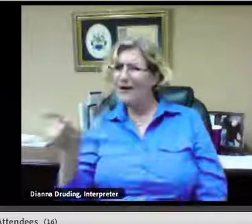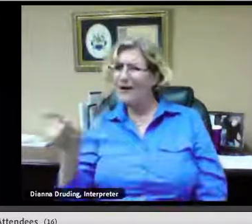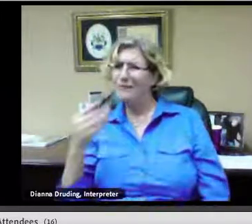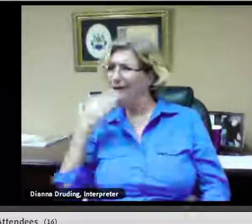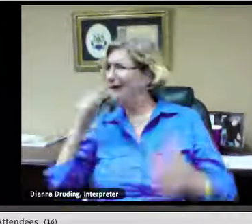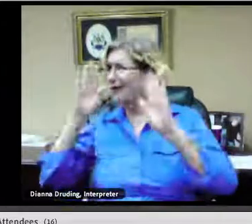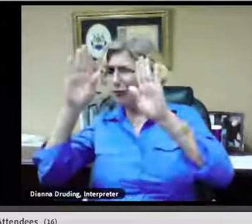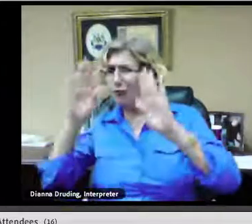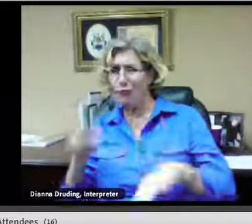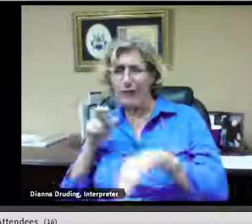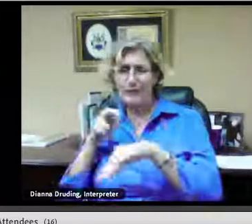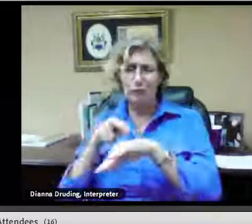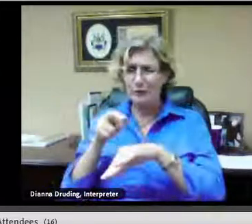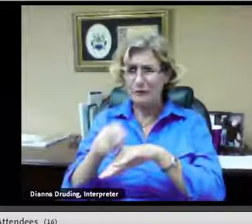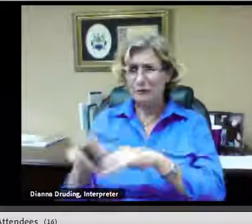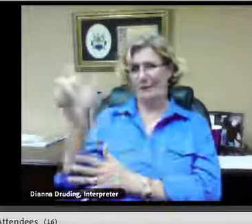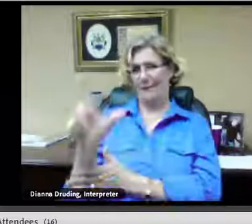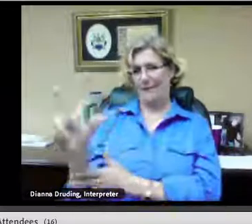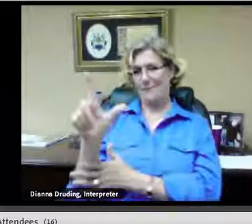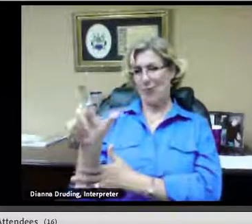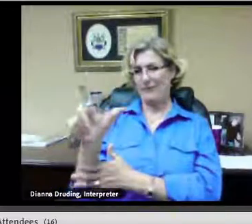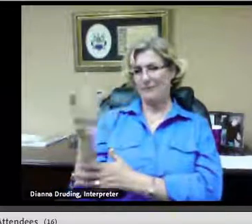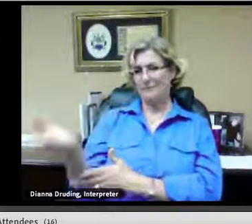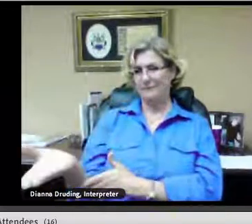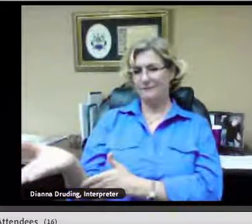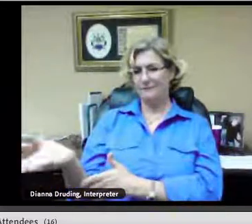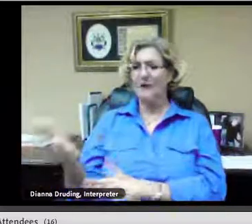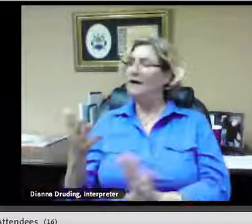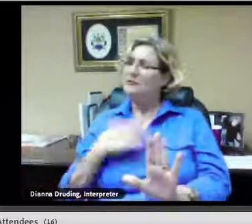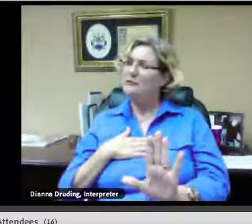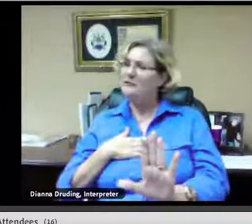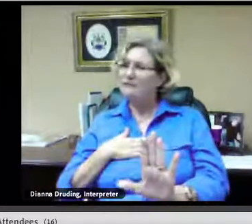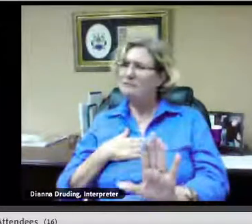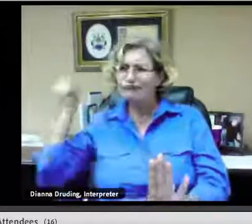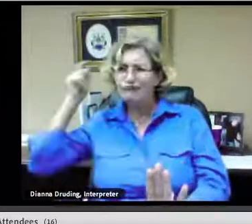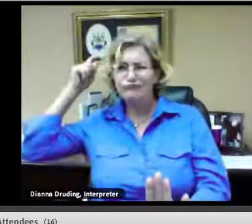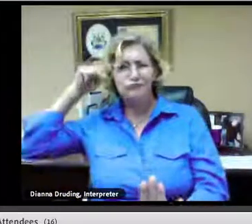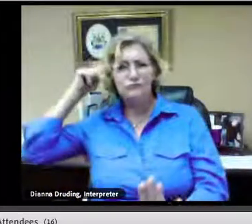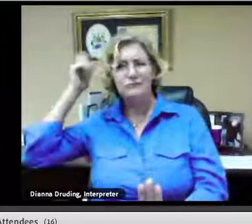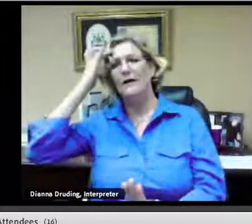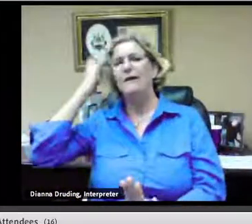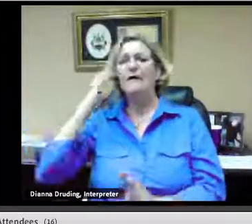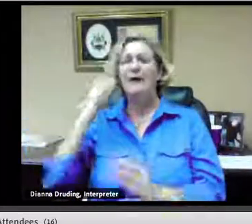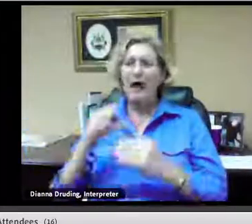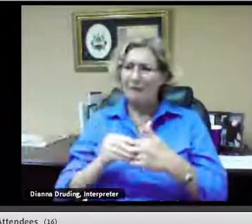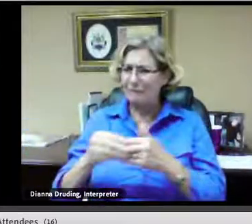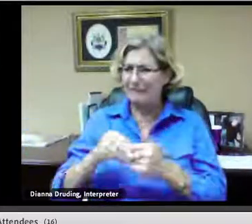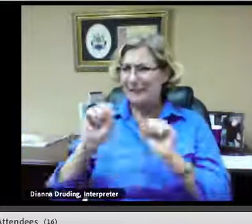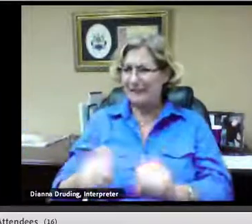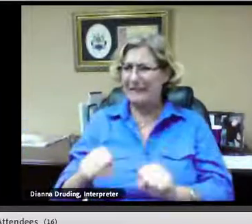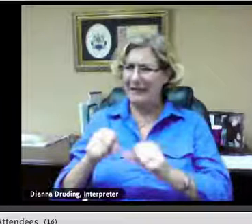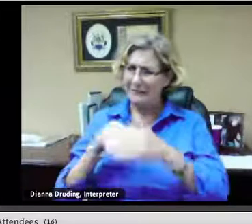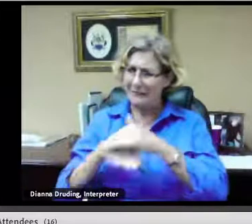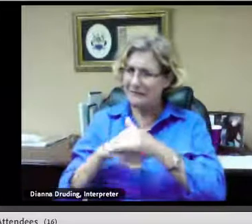Okay? So just keep in mind that accessibility can function in multiple levels, in multiple areas.